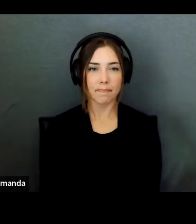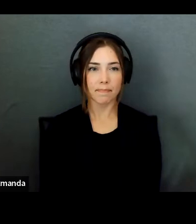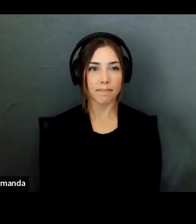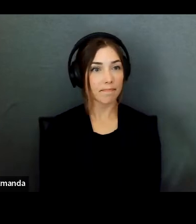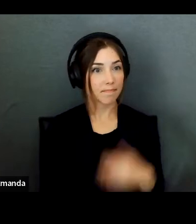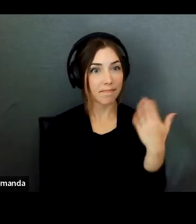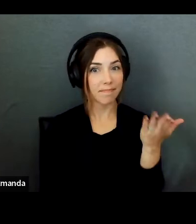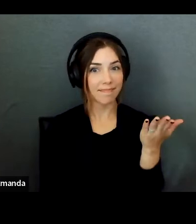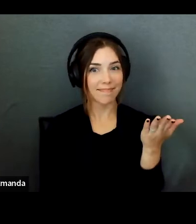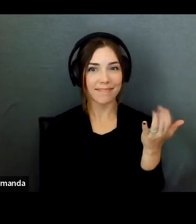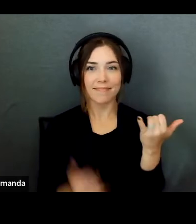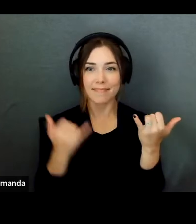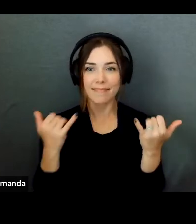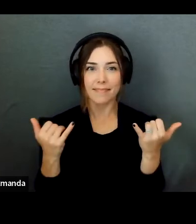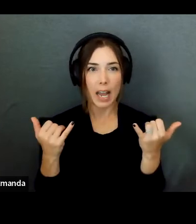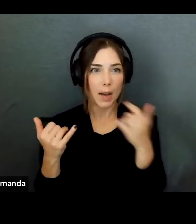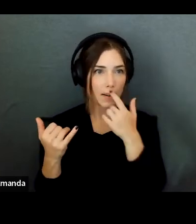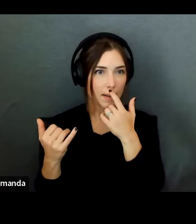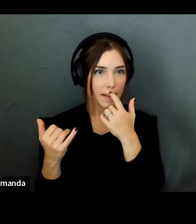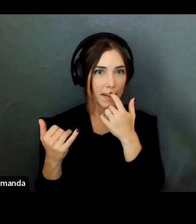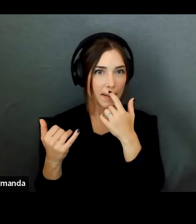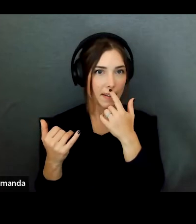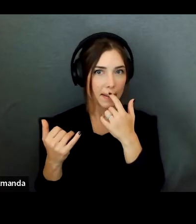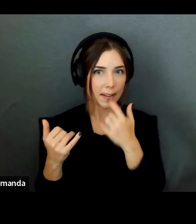We'll go to the State Wide Independent Living Council.